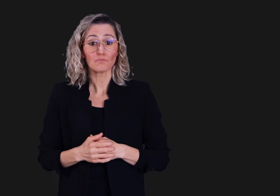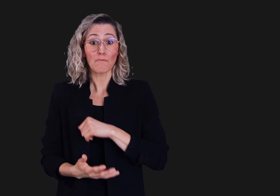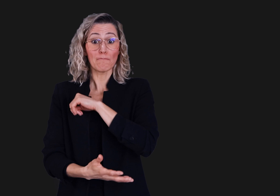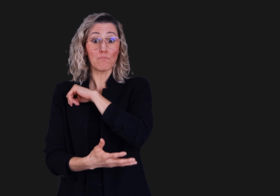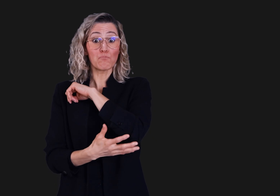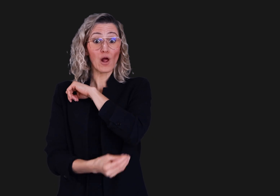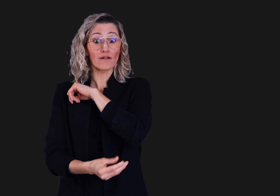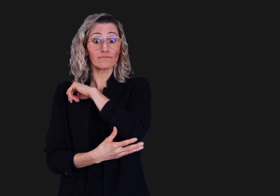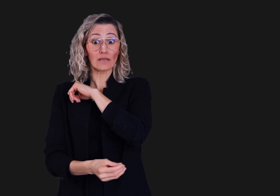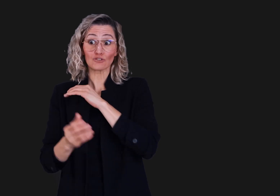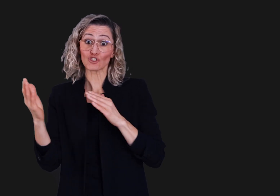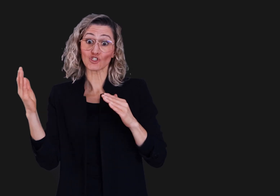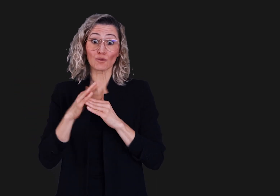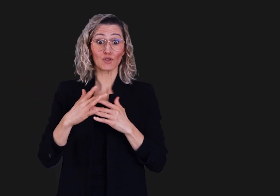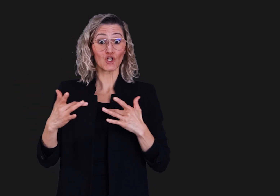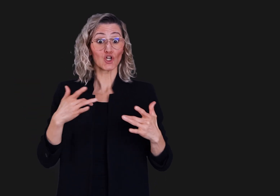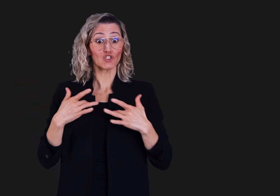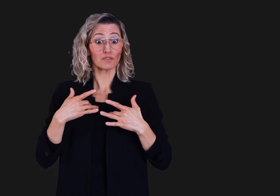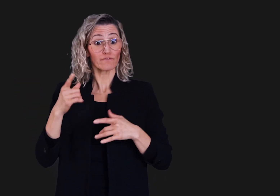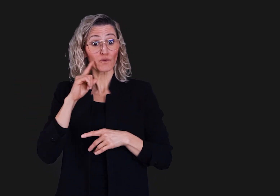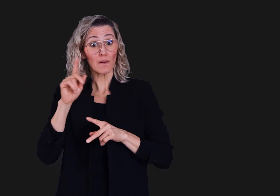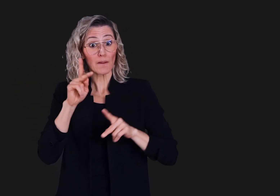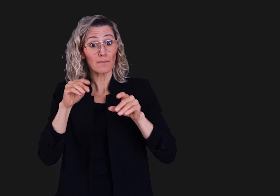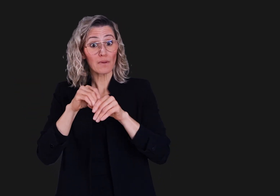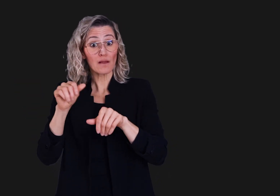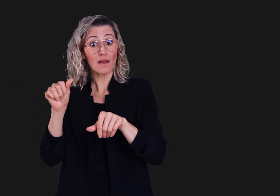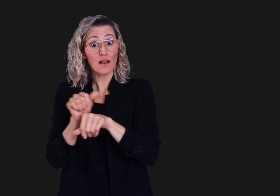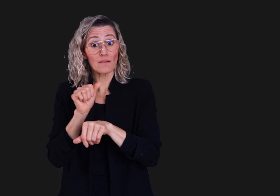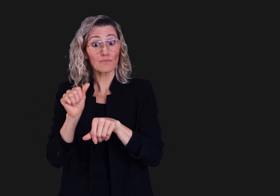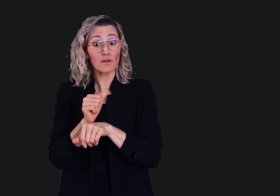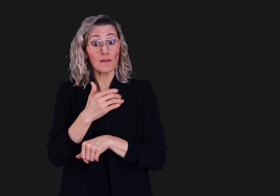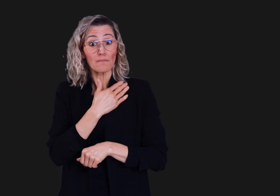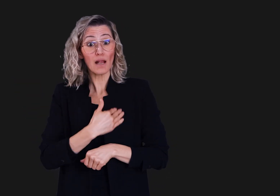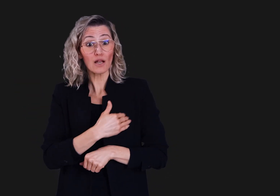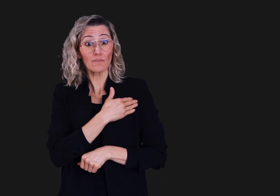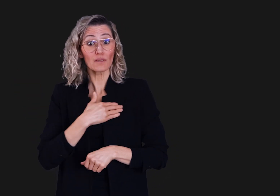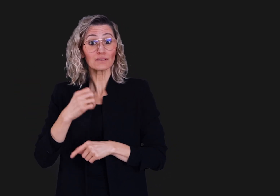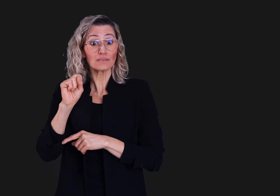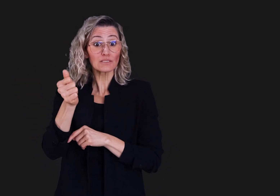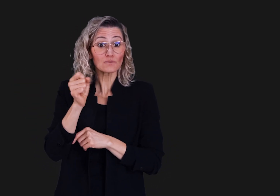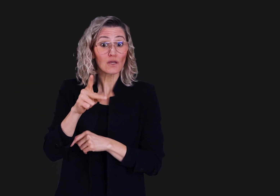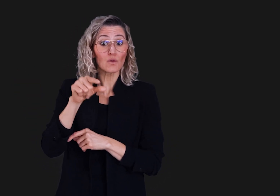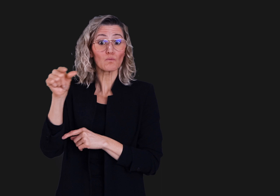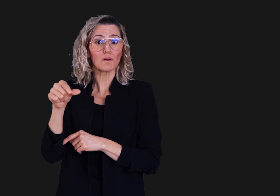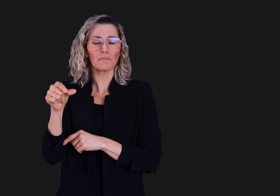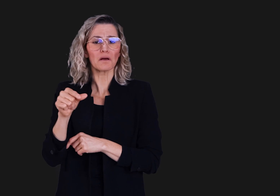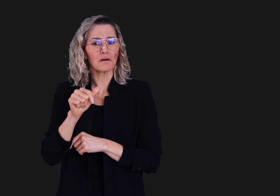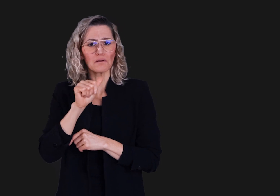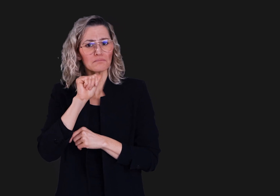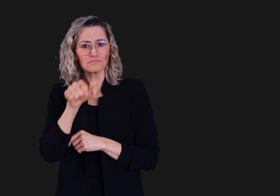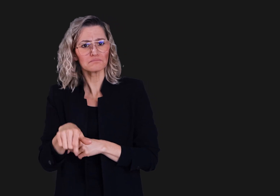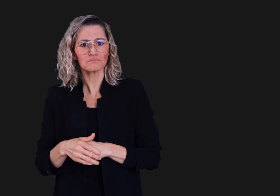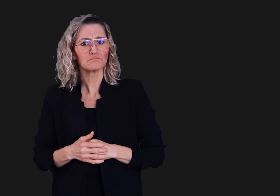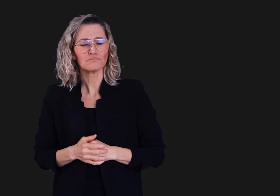And poverty was not a top concern for people in Alberta, Manitoba, Saskatchewan and Quebec.